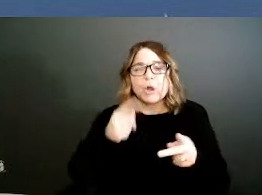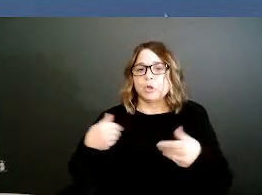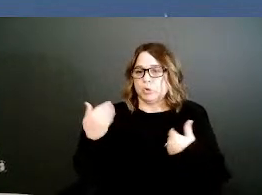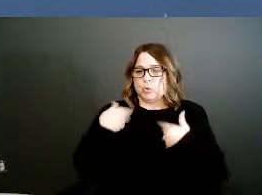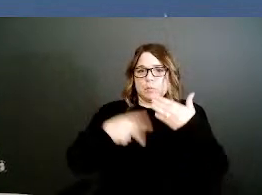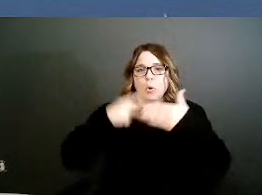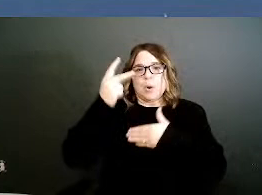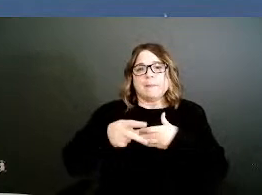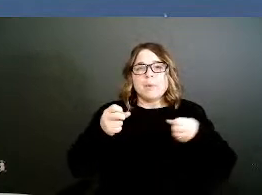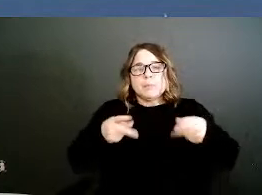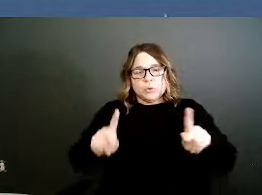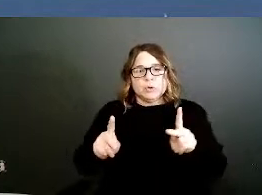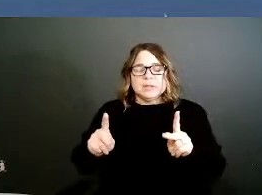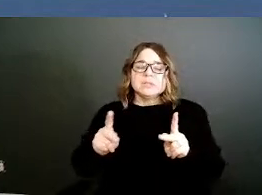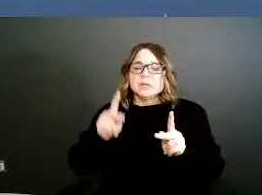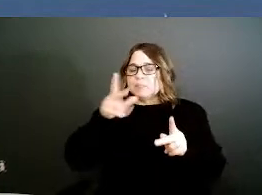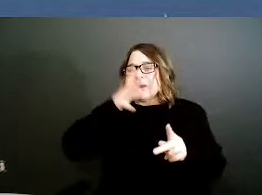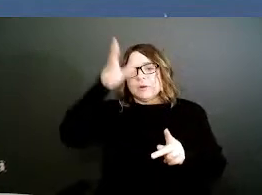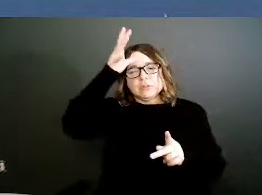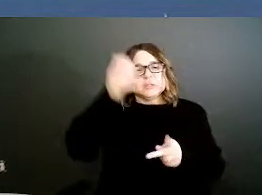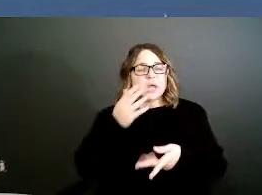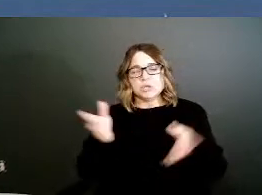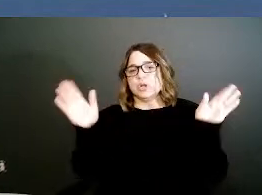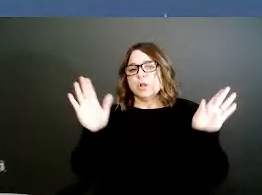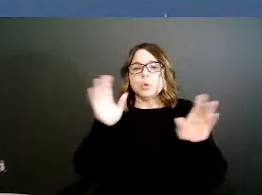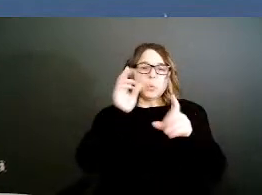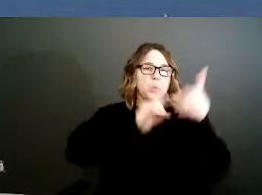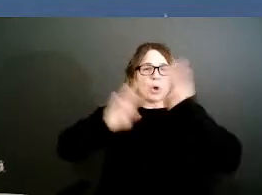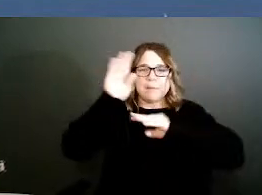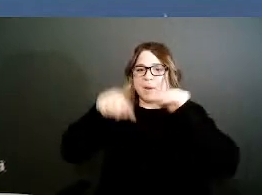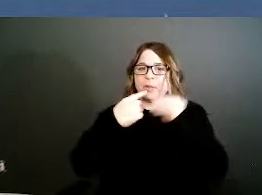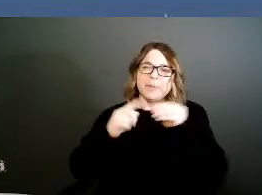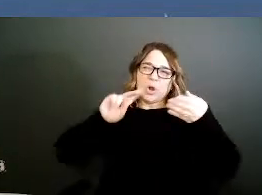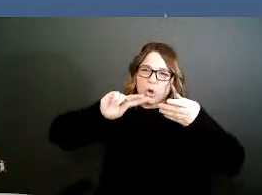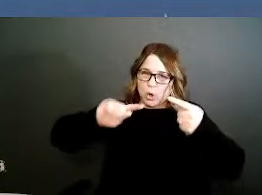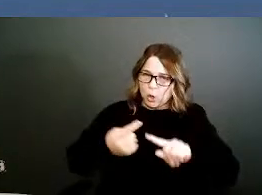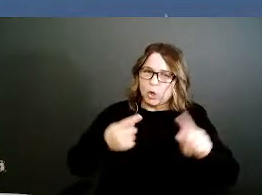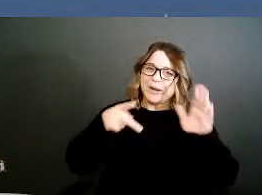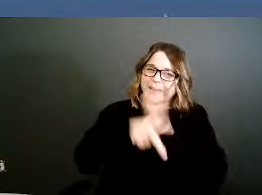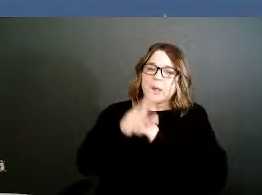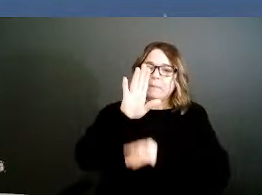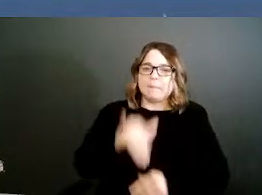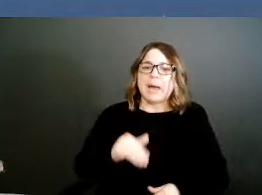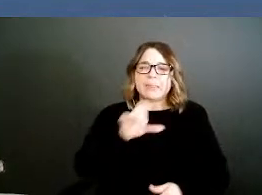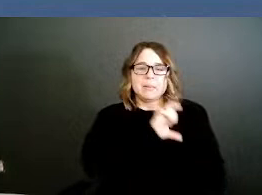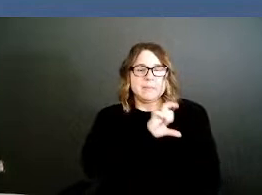KILLED BY THE POLICE. THEIR PARENTS ARE NOT GENERALLY WORRIED ABOUT THEM BEING HURT OR ALL OF THIS IS WHAT ALL YOUNG PEOPLE, THEIR FAMILIES, AND COMMUNITIES DESERVE IN MINNEAPOLIS.